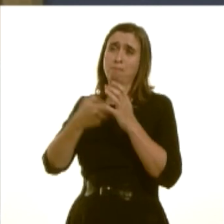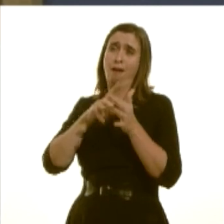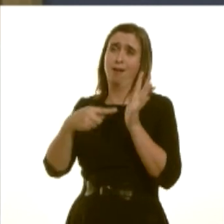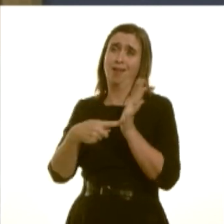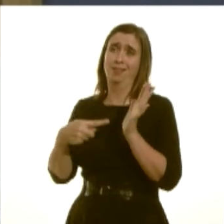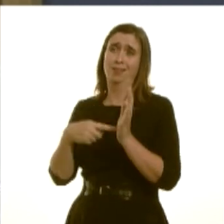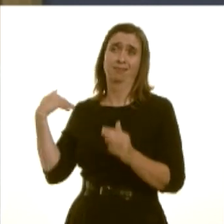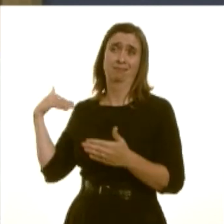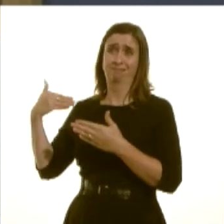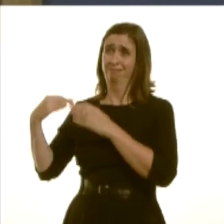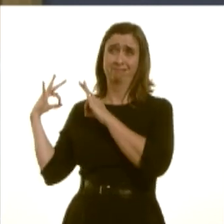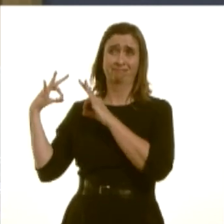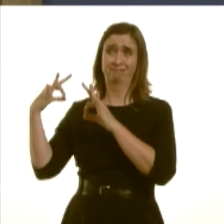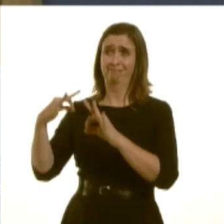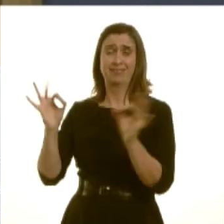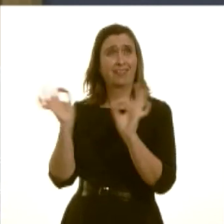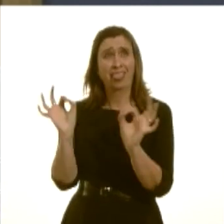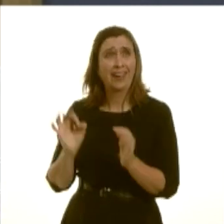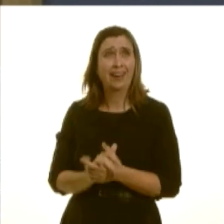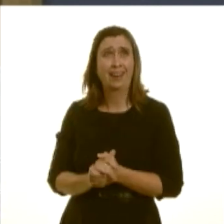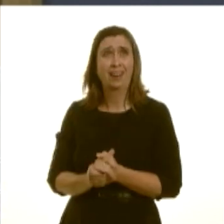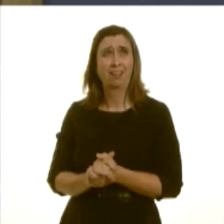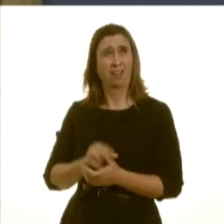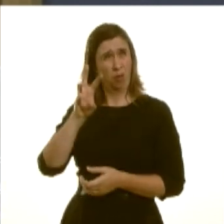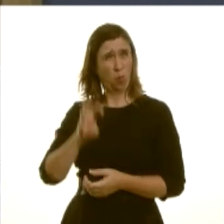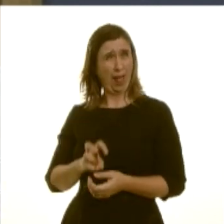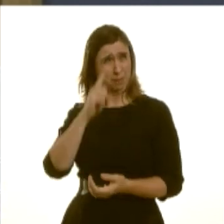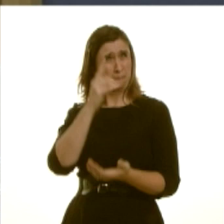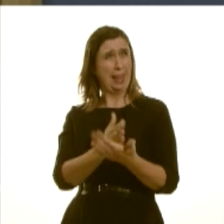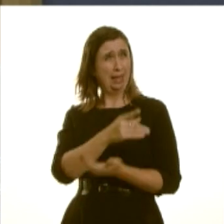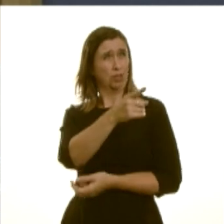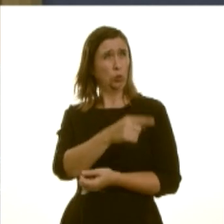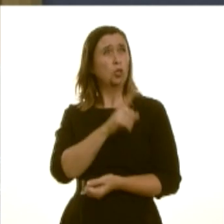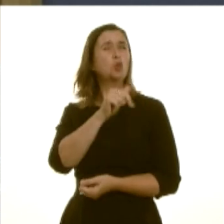and it has failed to do so. Why on earth should people in Wales believe promises now, especially